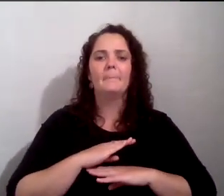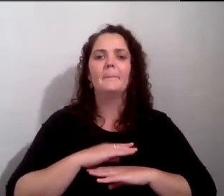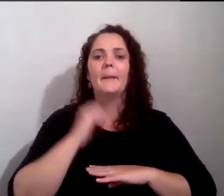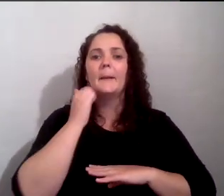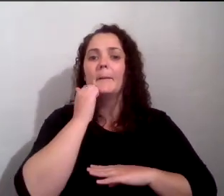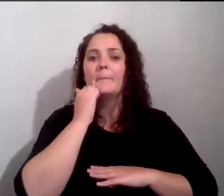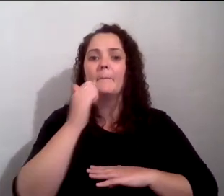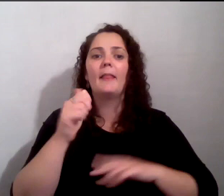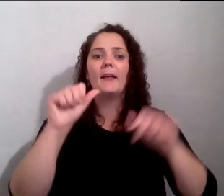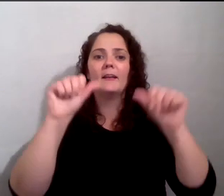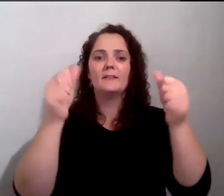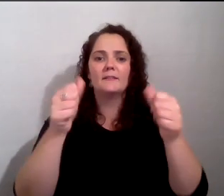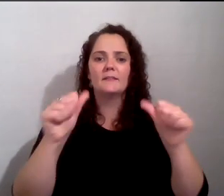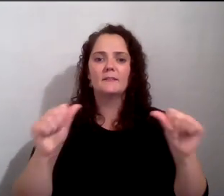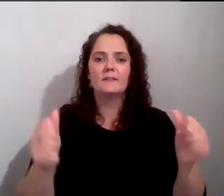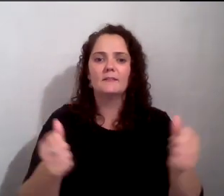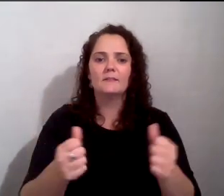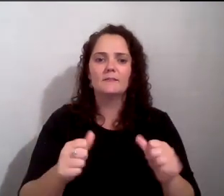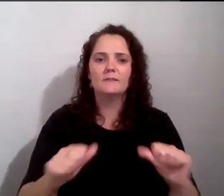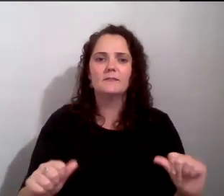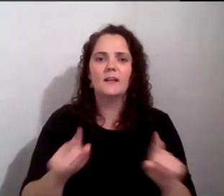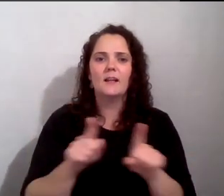So you can see the black shape around the outside is almost like